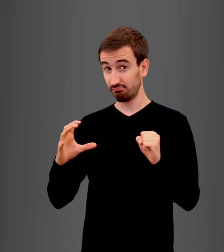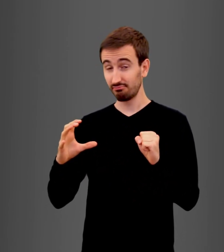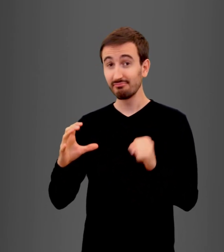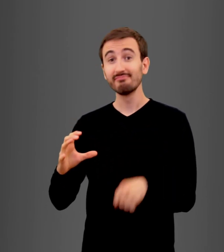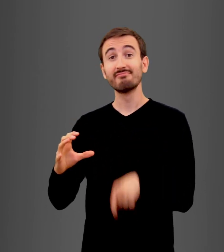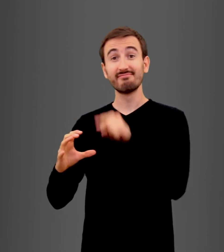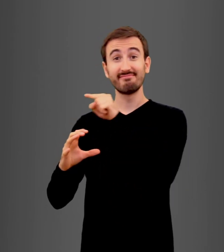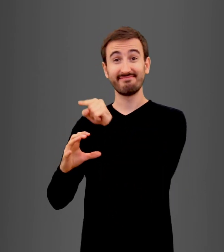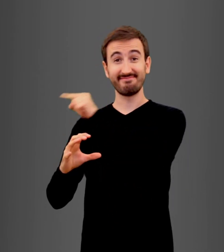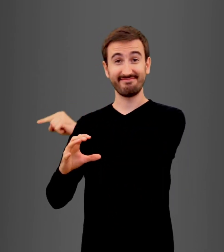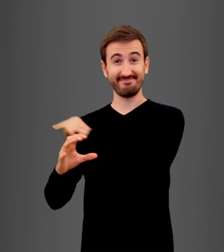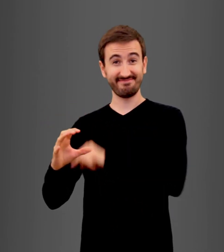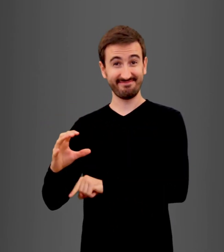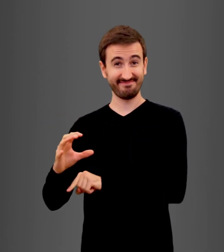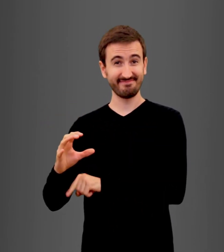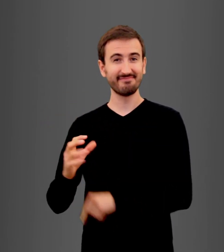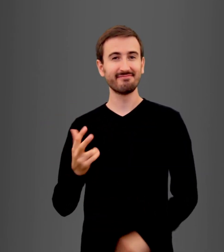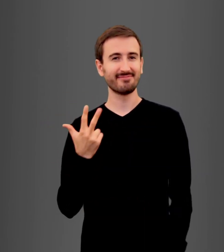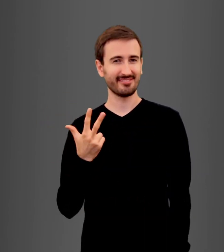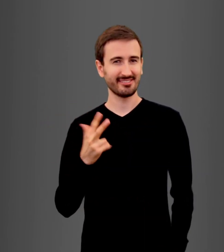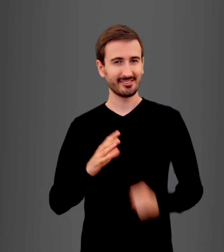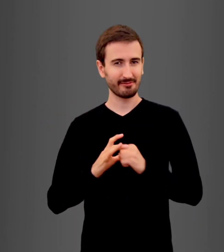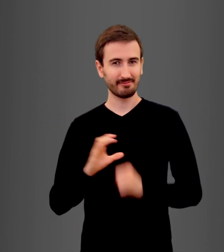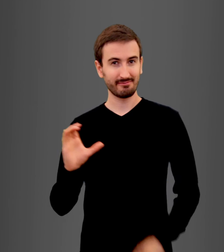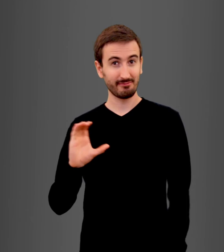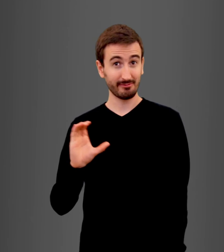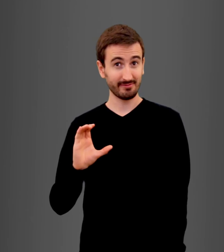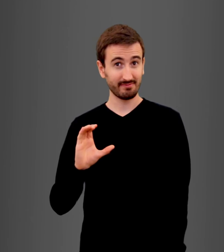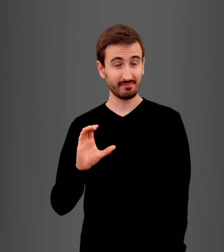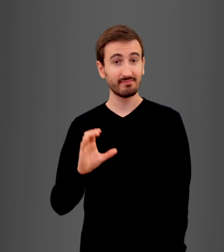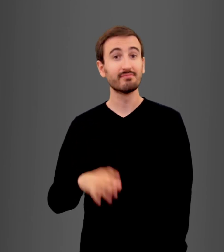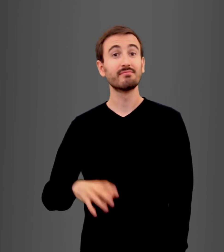The vacancy itself is also adjacent to three other carbon atoms.